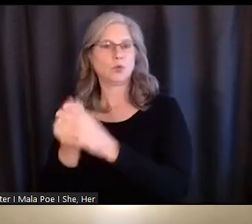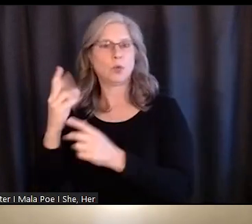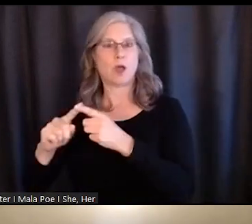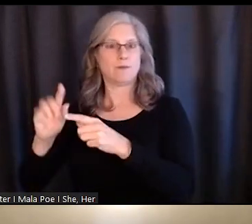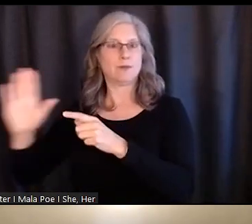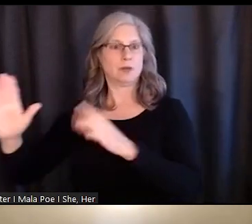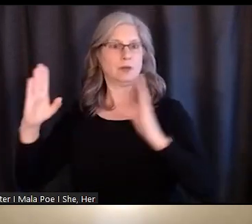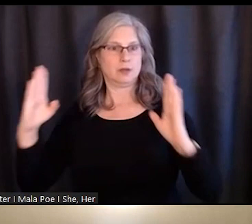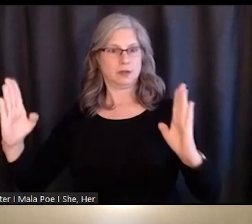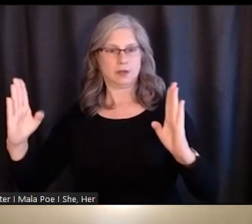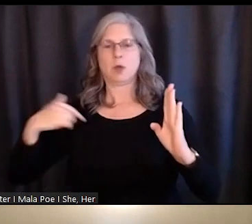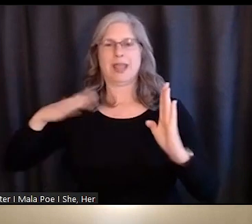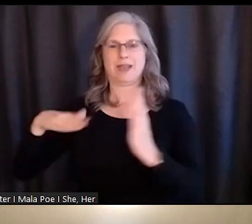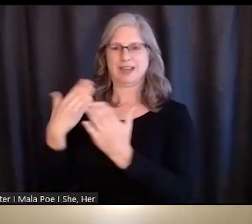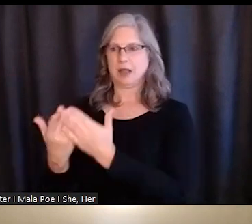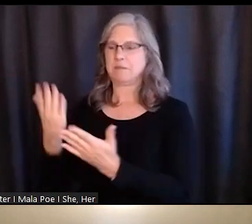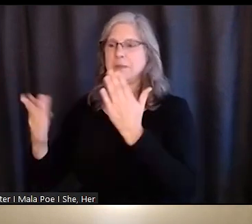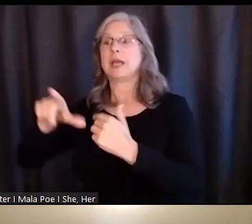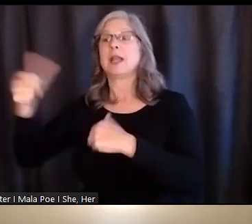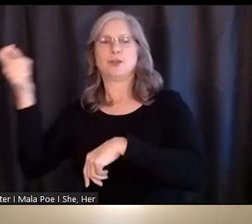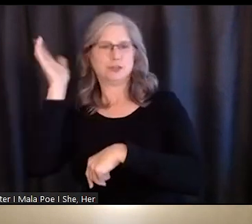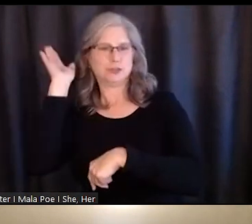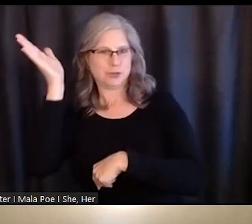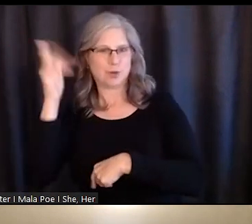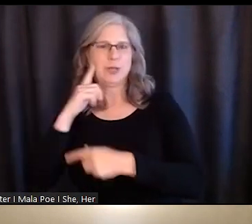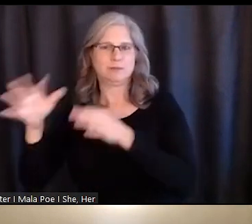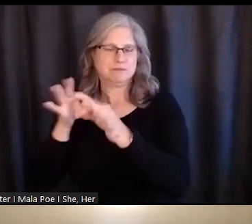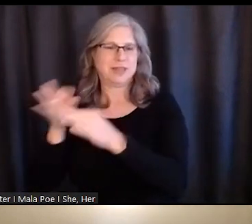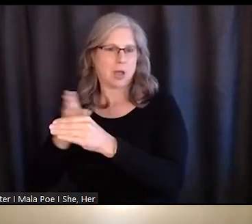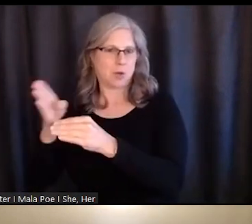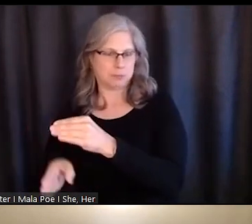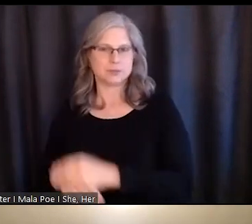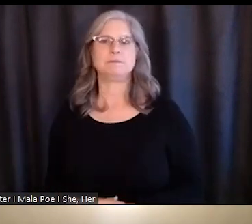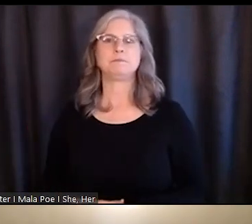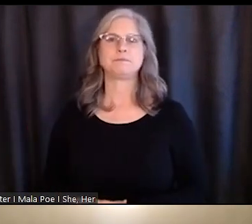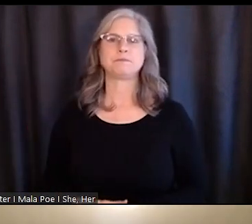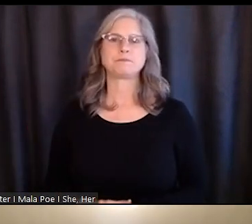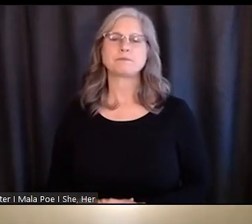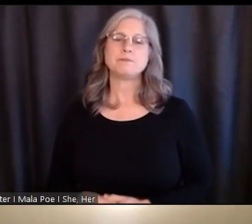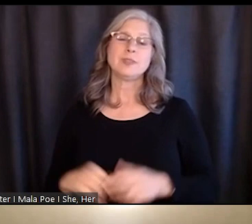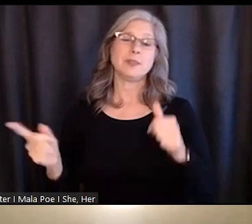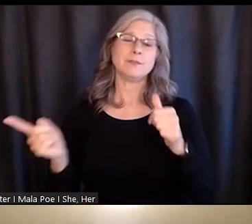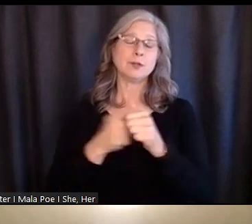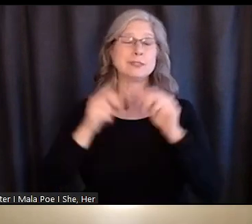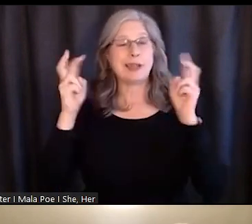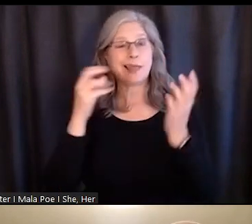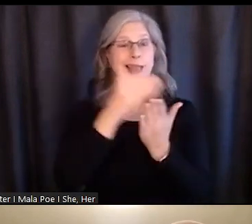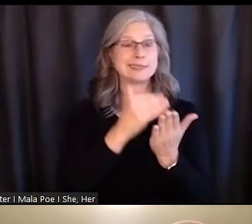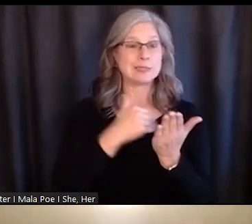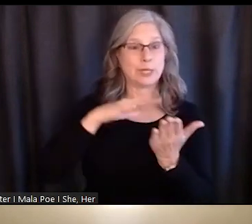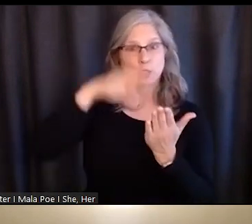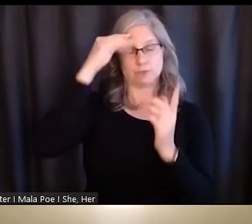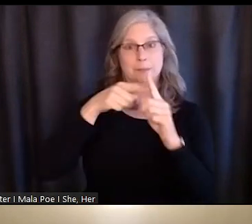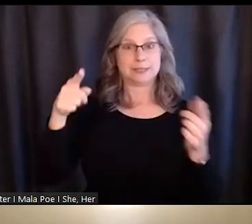So stay tuned. Might be another time. So the first I guess lesson that we learned from this study was that